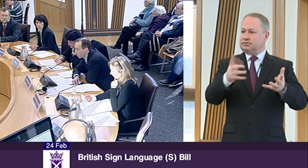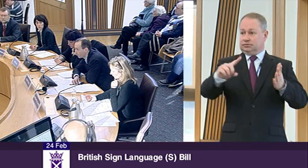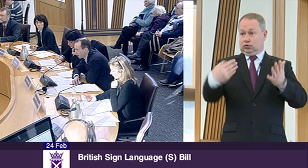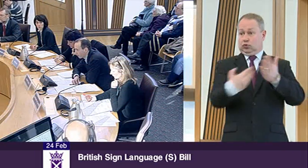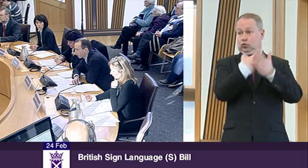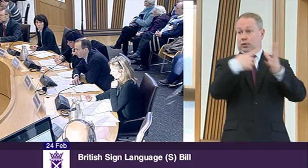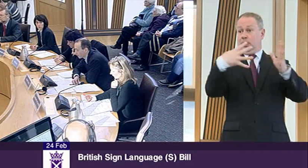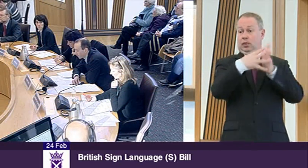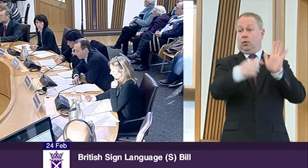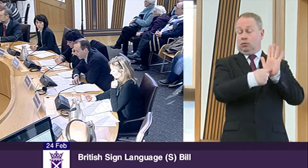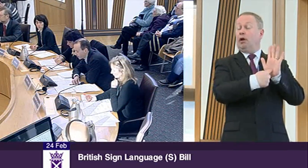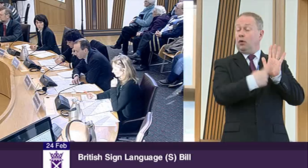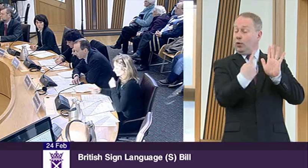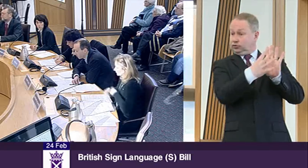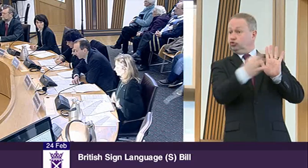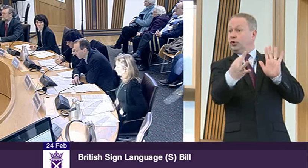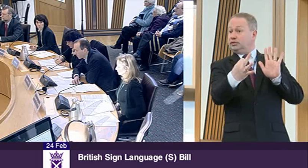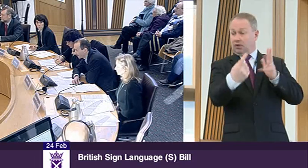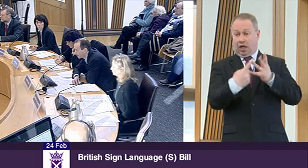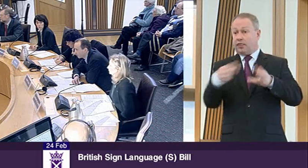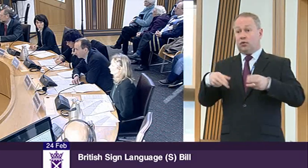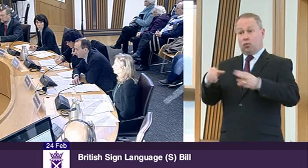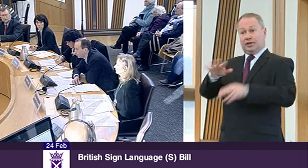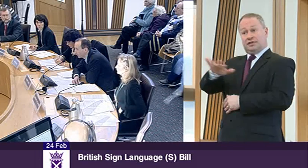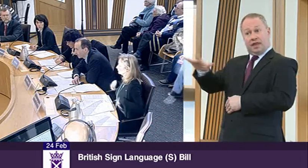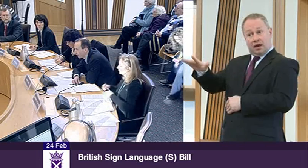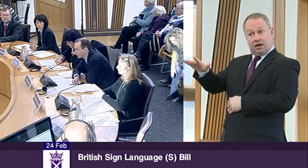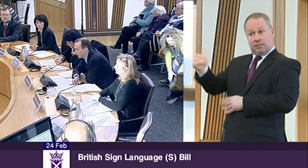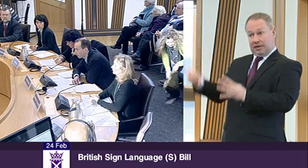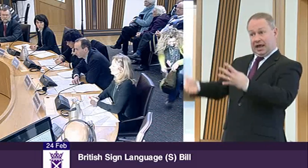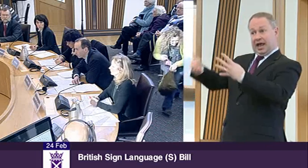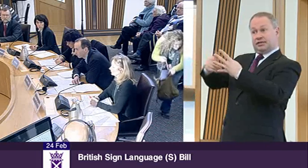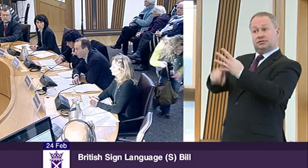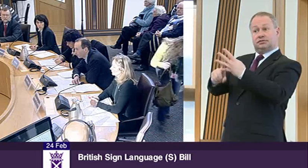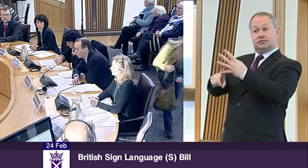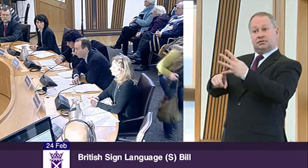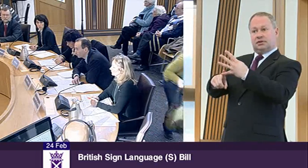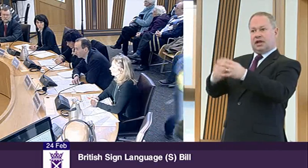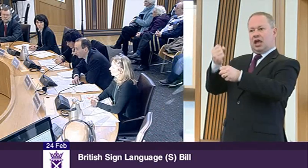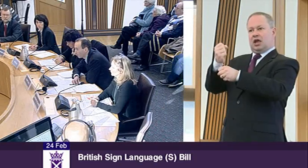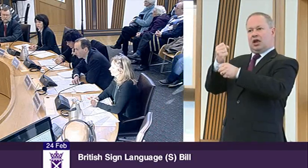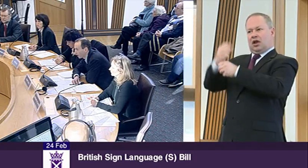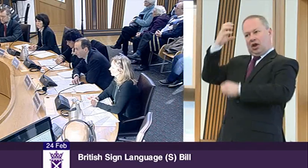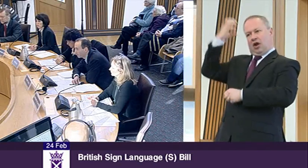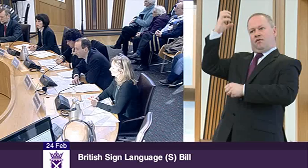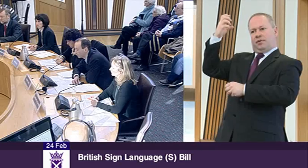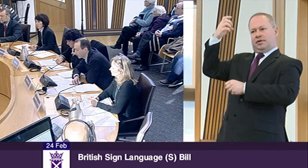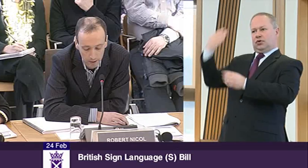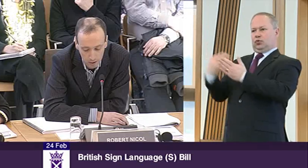Primary legislation is one way, but there are other mechanisms out there. I would add another option to the ones that have been mentioned: there is Government policy, which